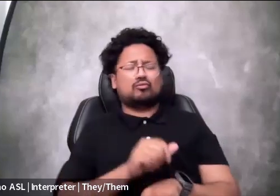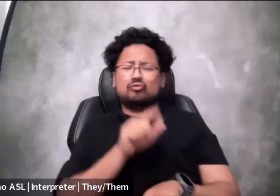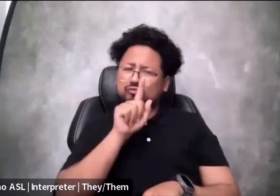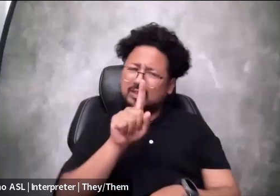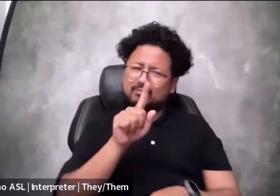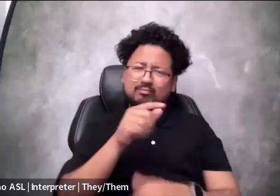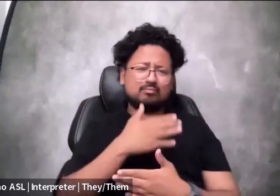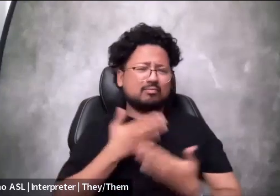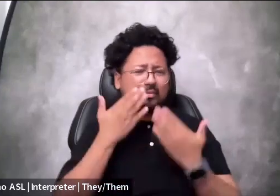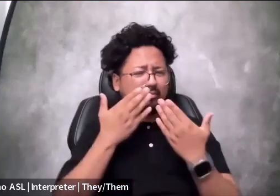Well, we appreciate you being here because